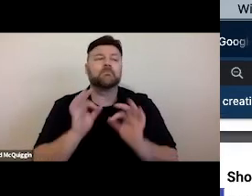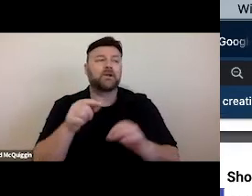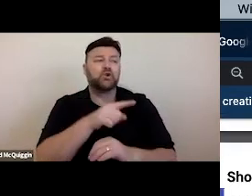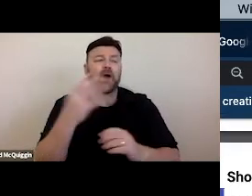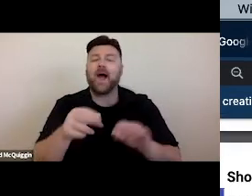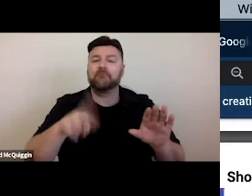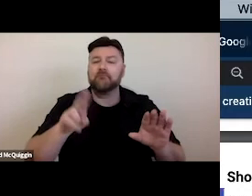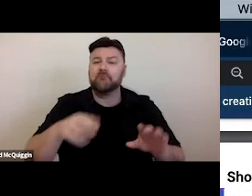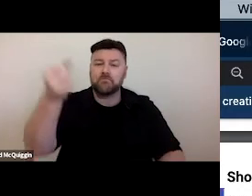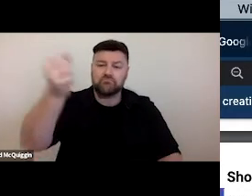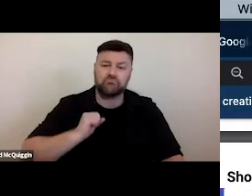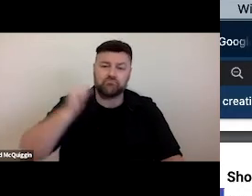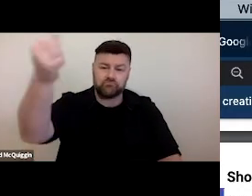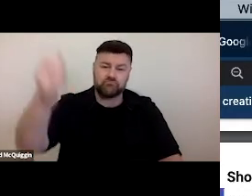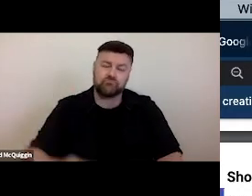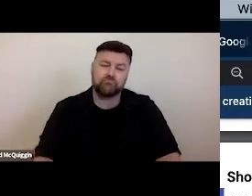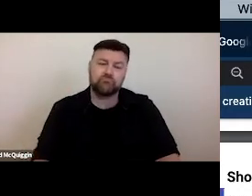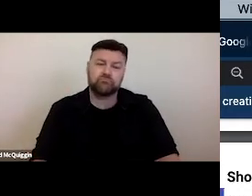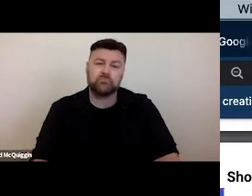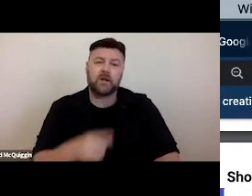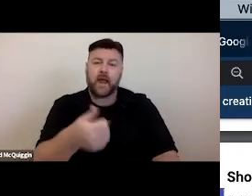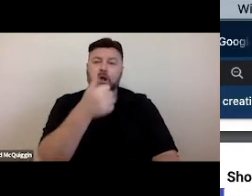identify that people were